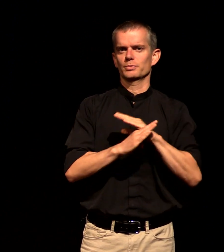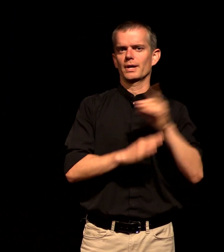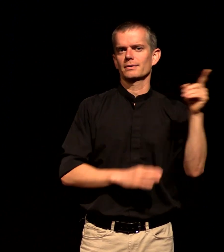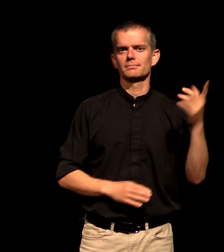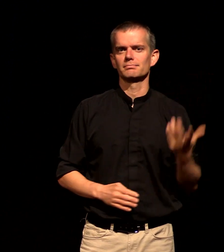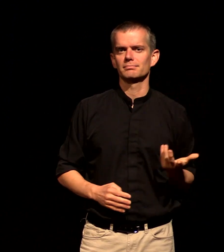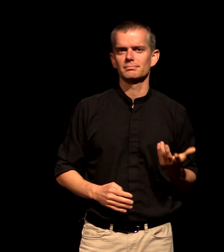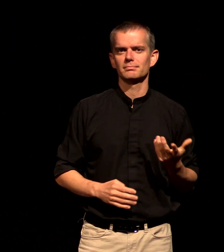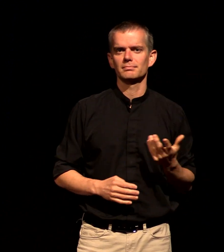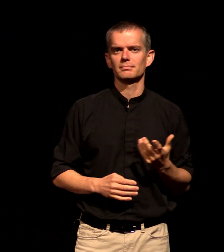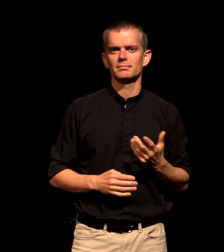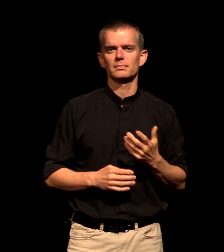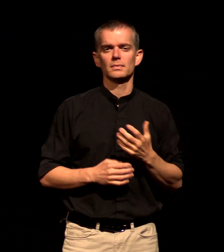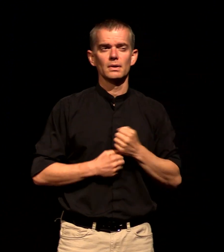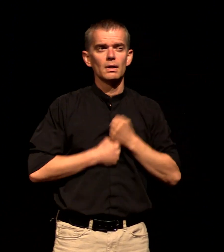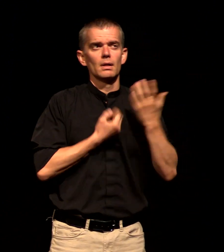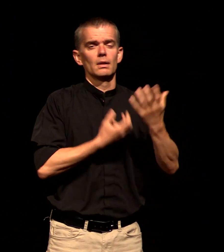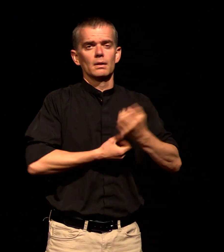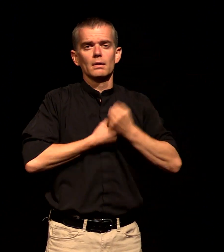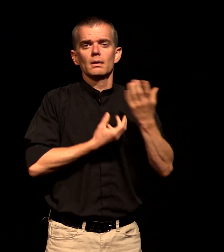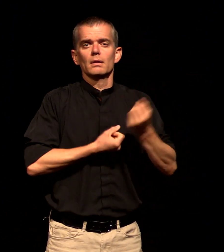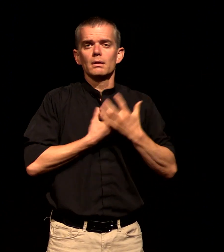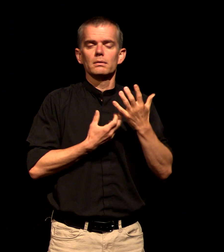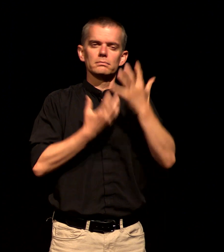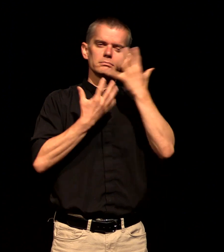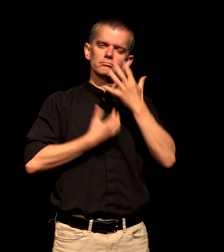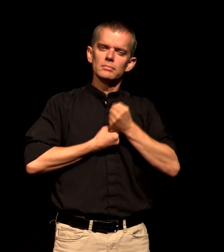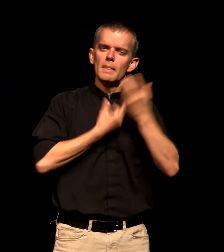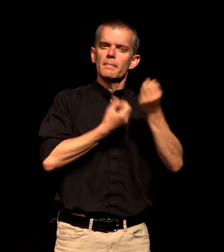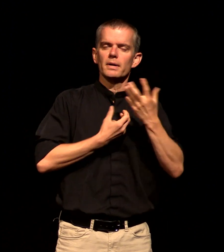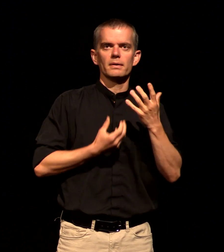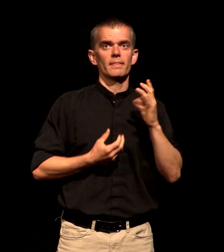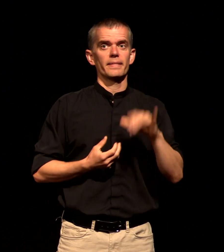of the most spiritually healthy things that we could do that